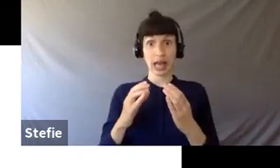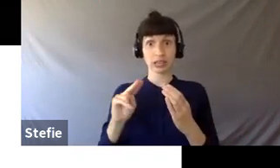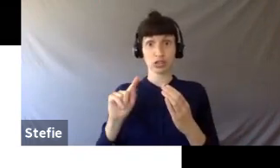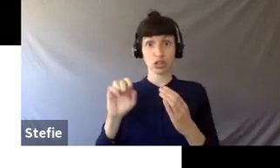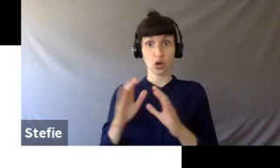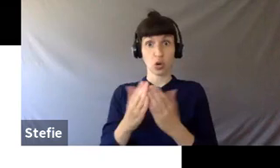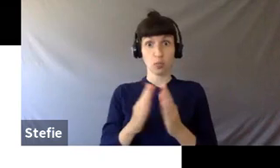talk about the disconnection or connection between the class journal and OneNote?